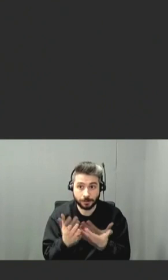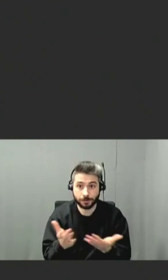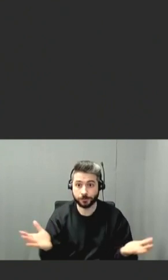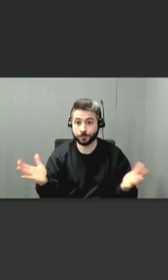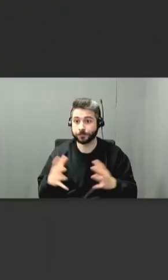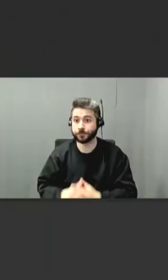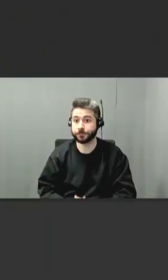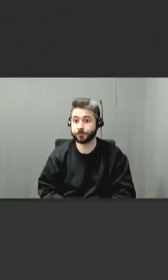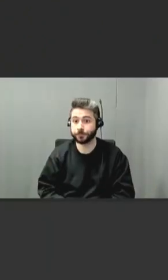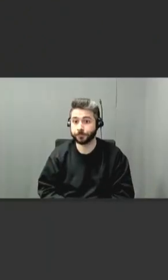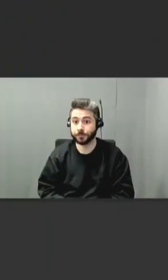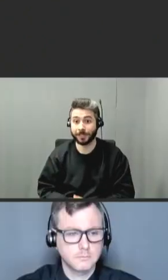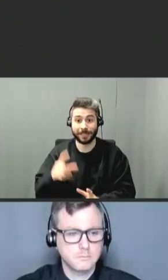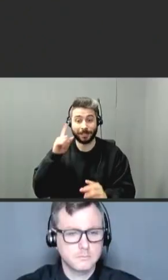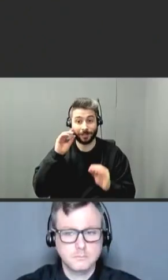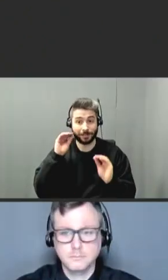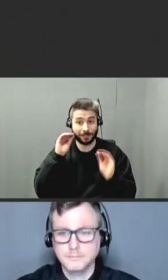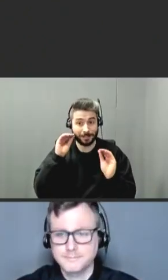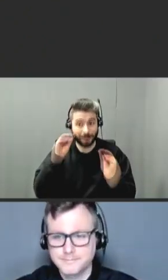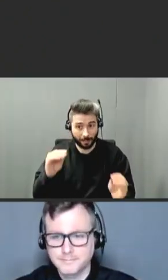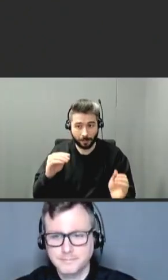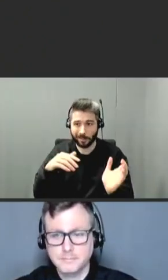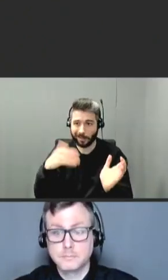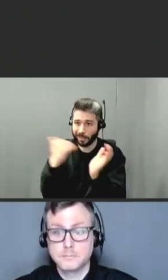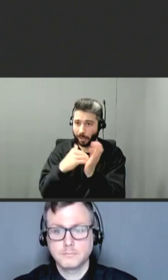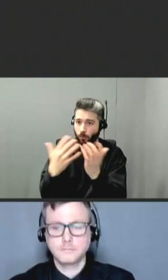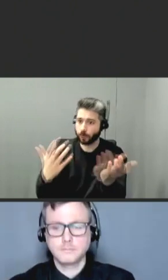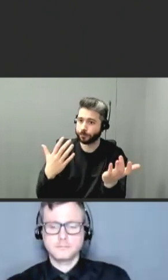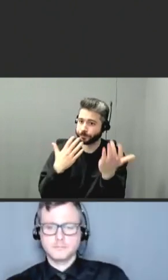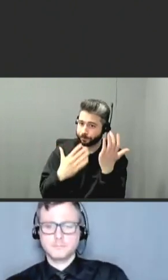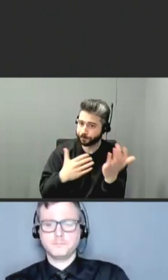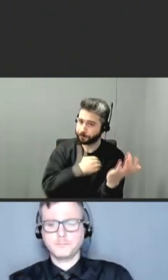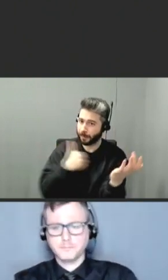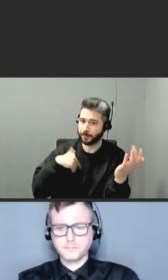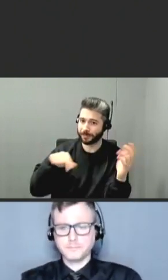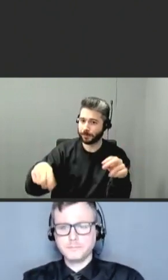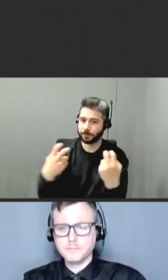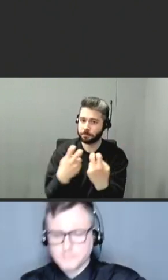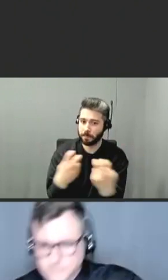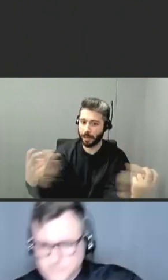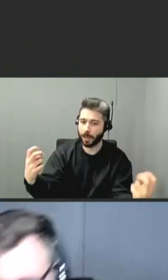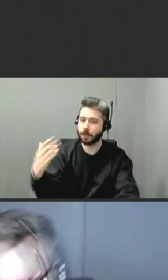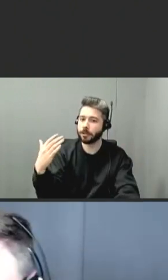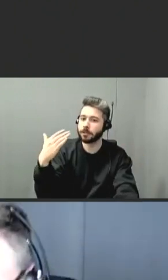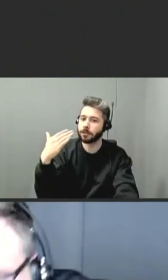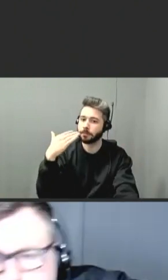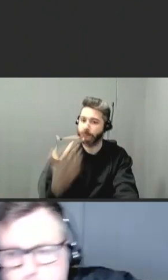Hearing none, I do want to once again thank the members of this panel. Very good information